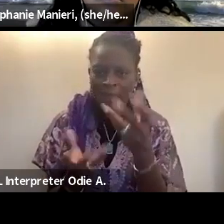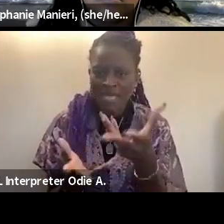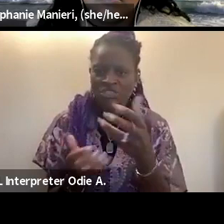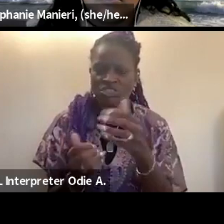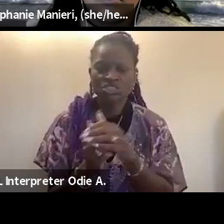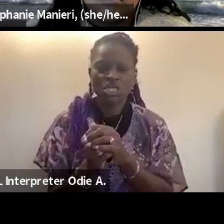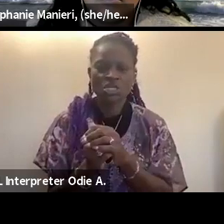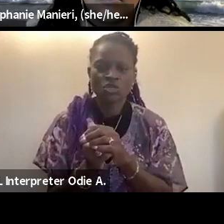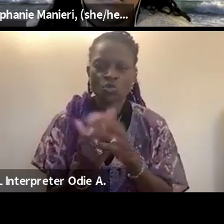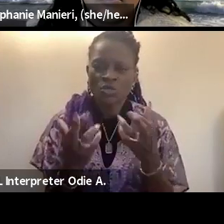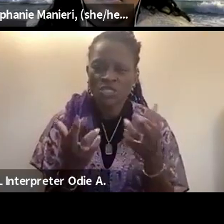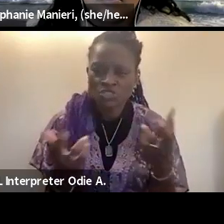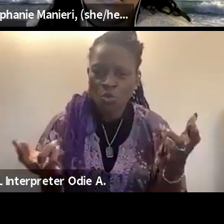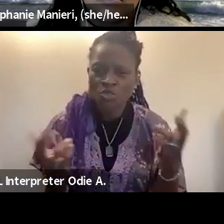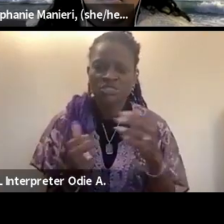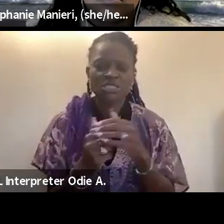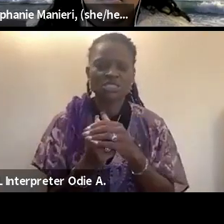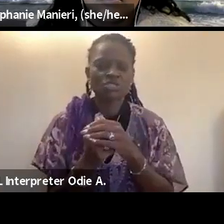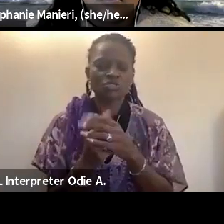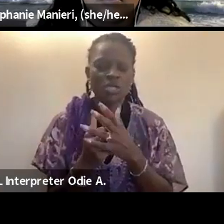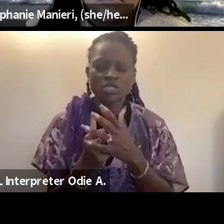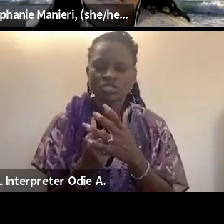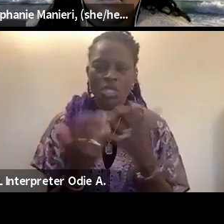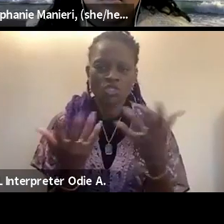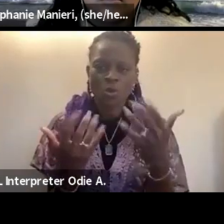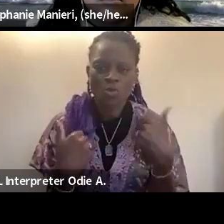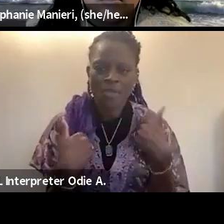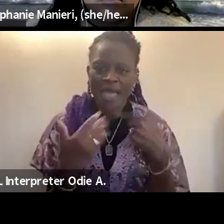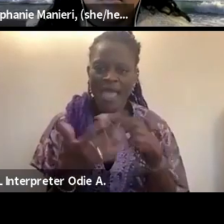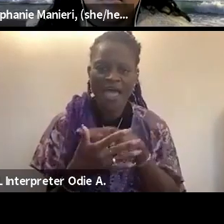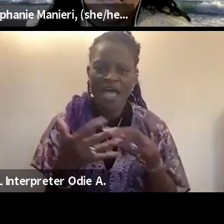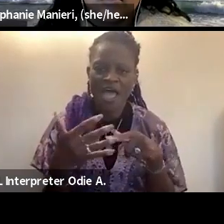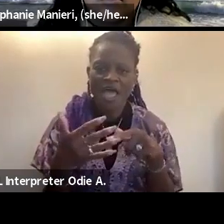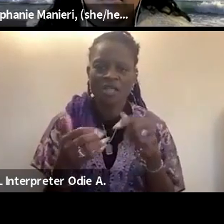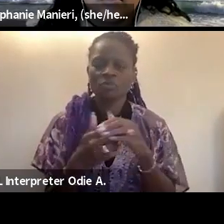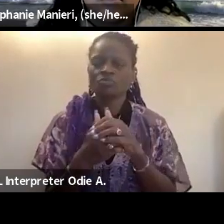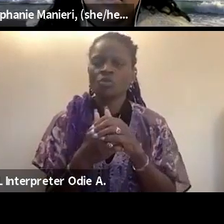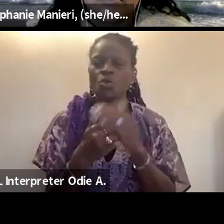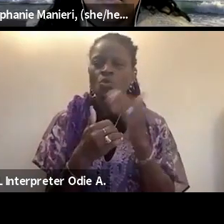We know meaningful community engagement is absolutely needed to healthier outcomes.